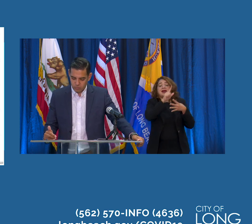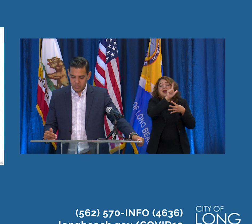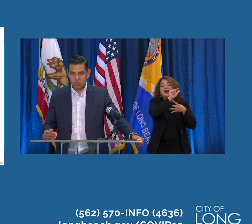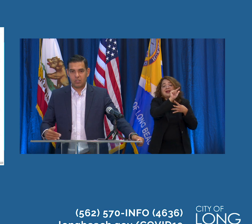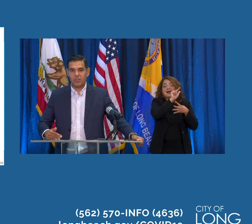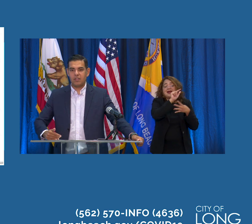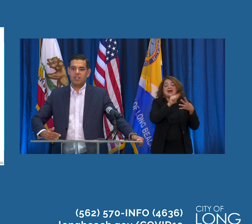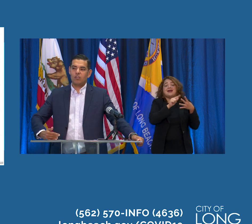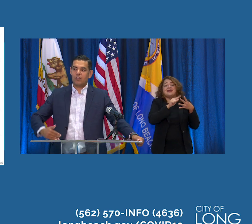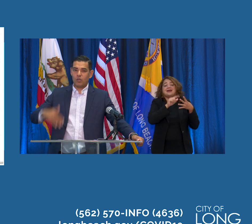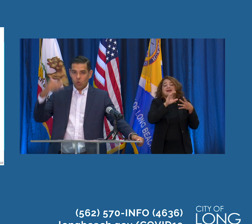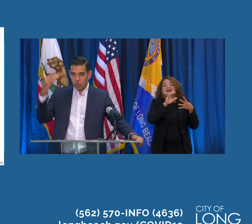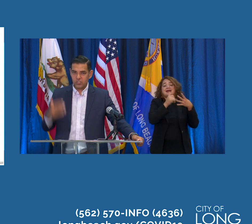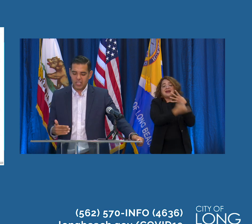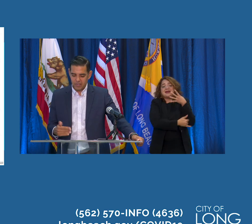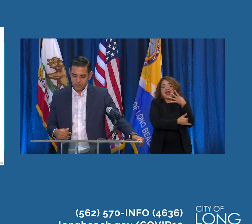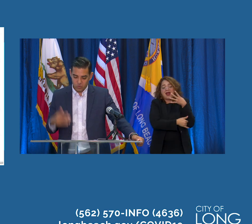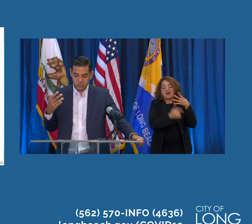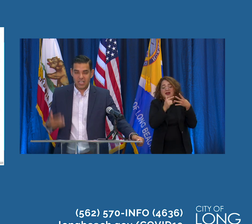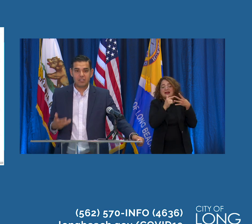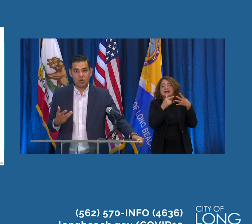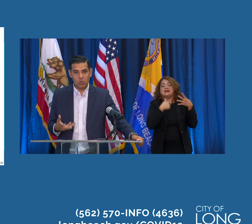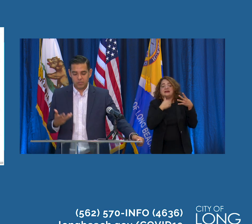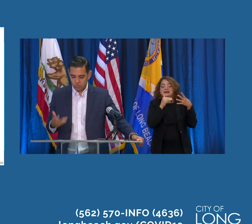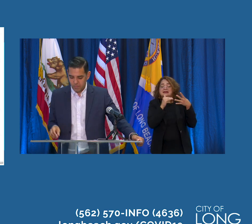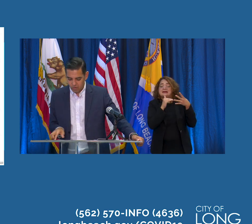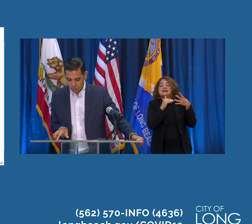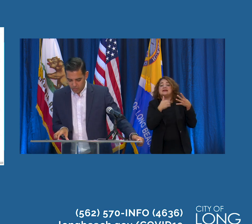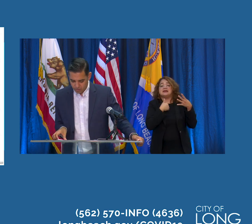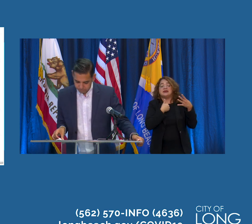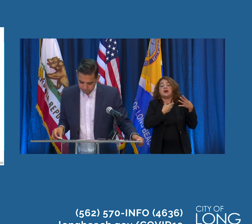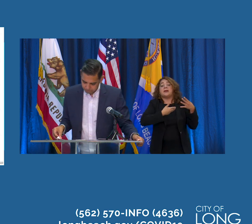but certainly the, the whole state as a whole is doing better than we are.